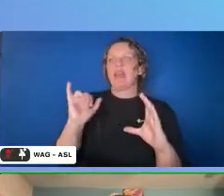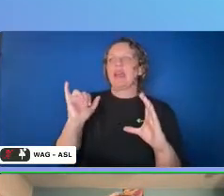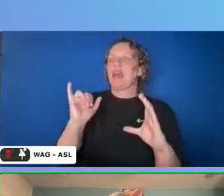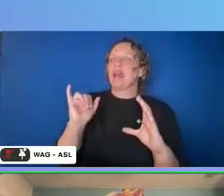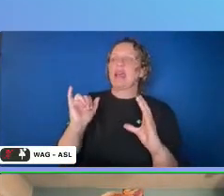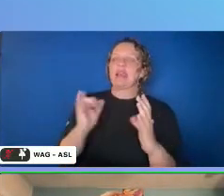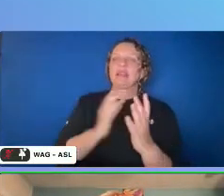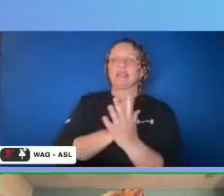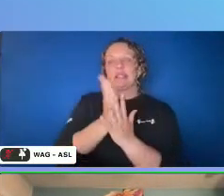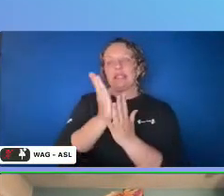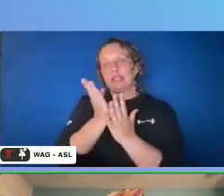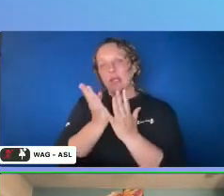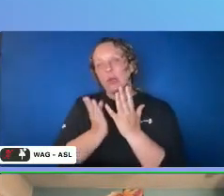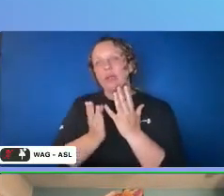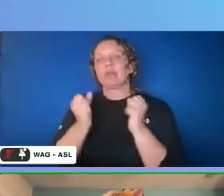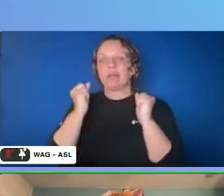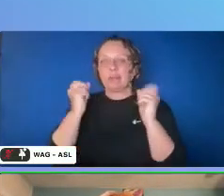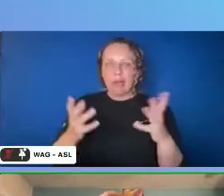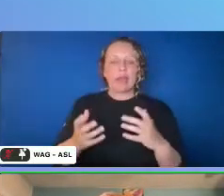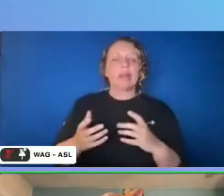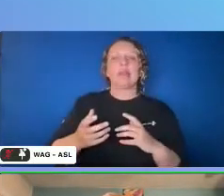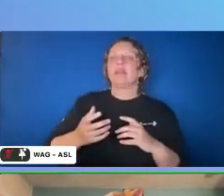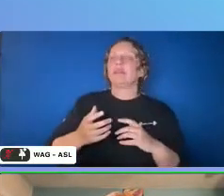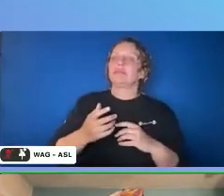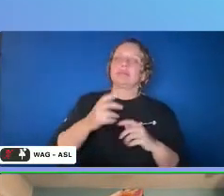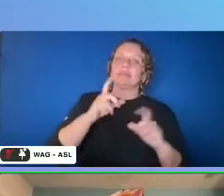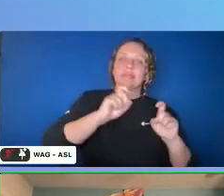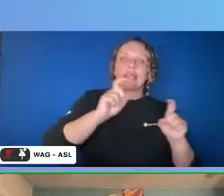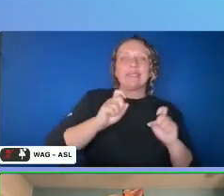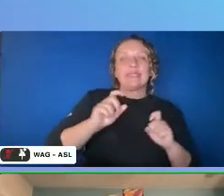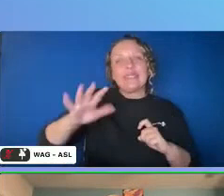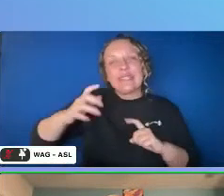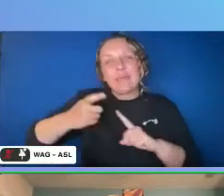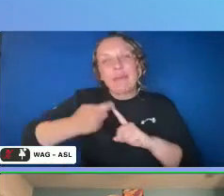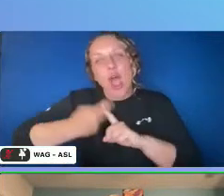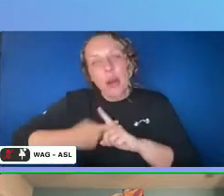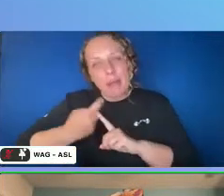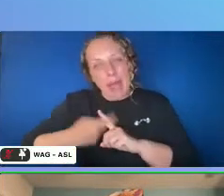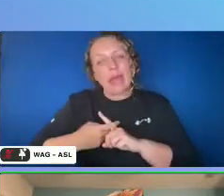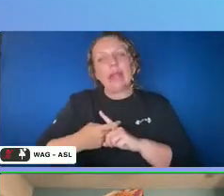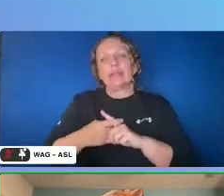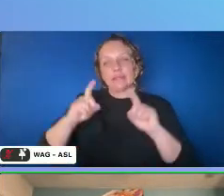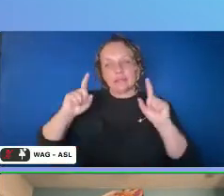of guided tests or semi-automatic tests that will ask you a series of simple questions.